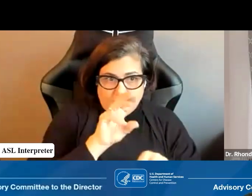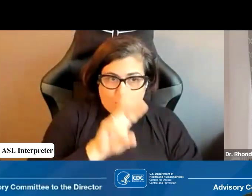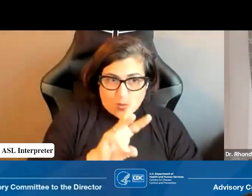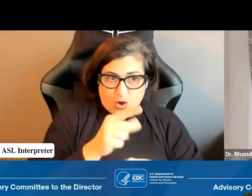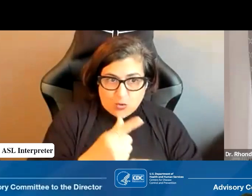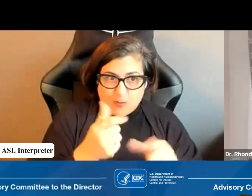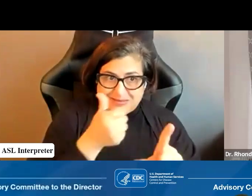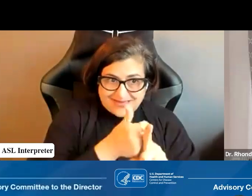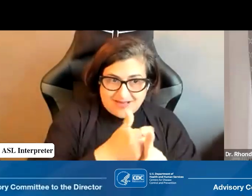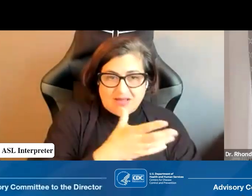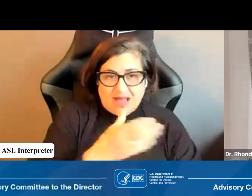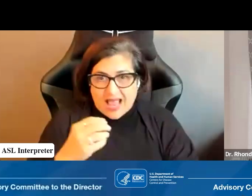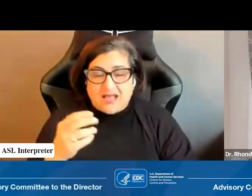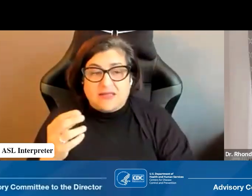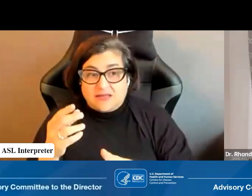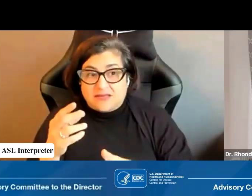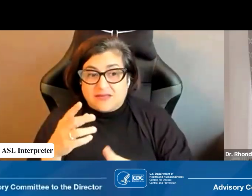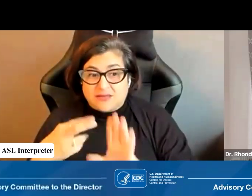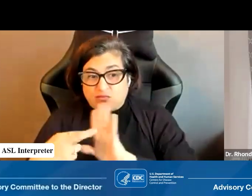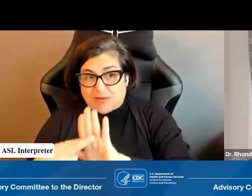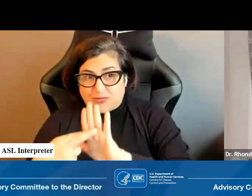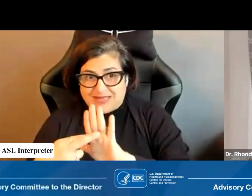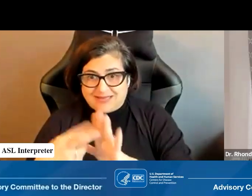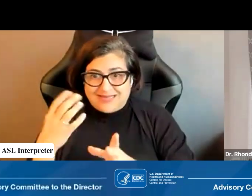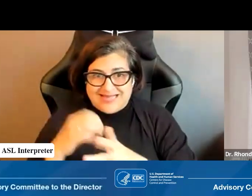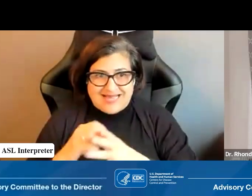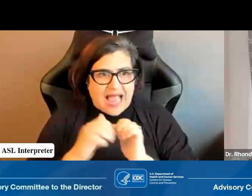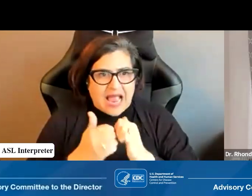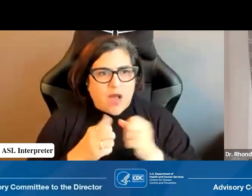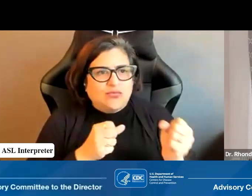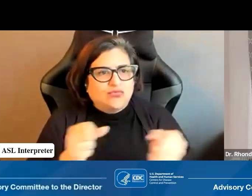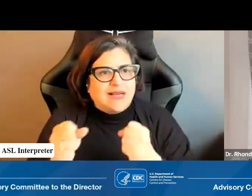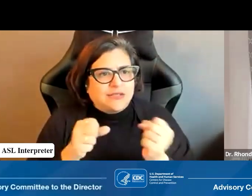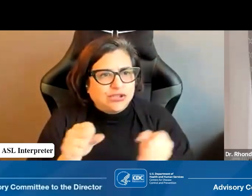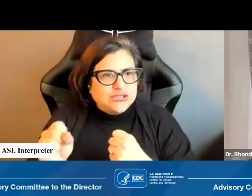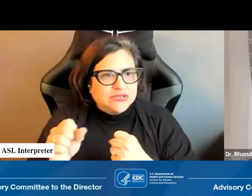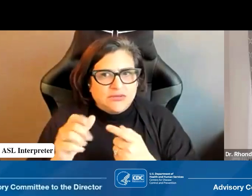but also represented in the strategies of who we're trying to engage.